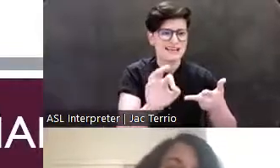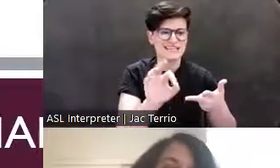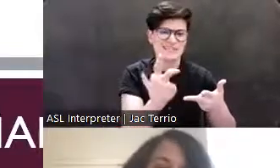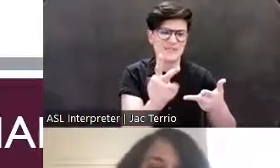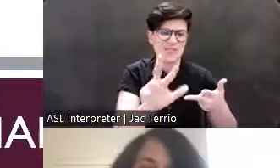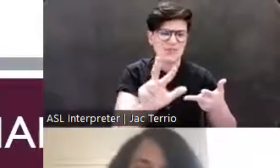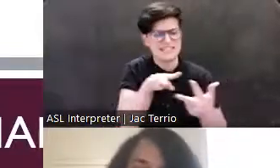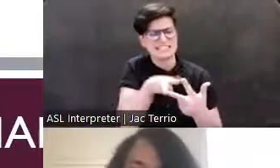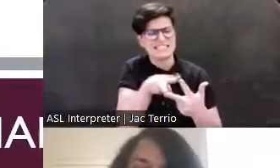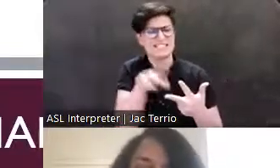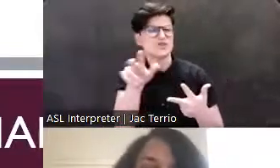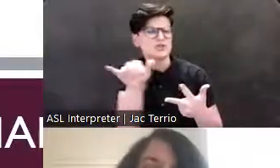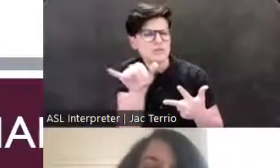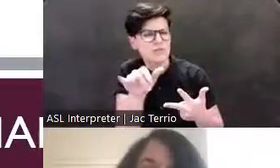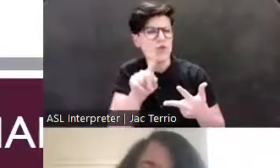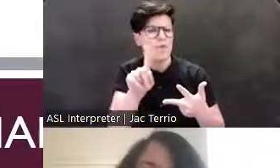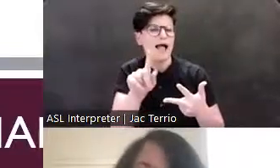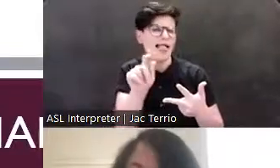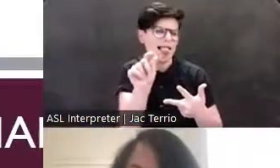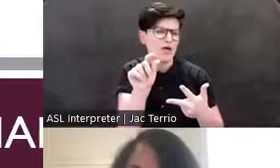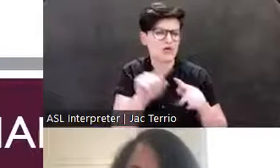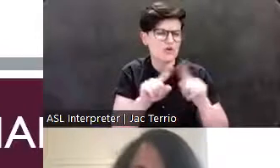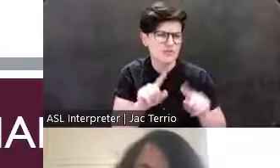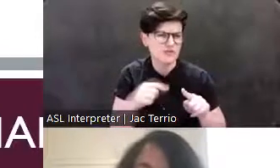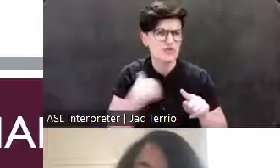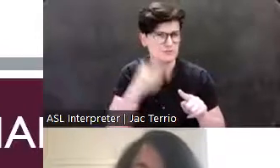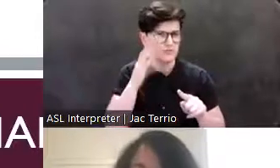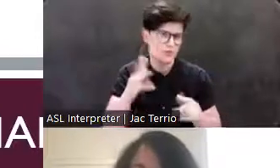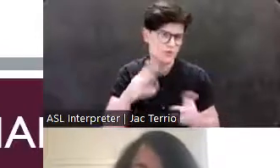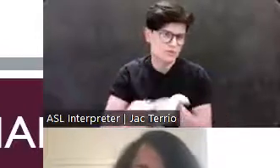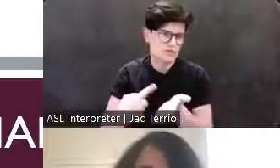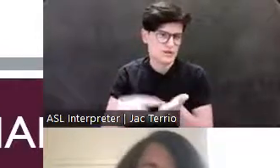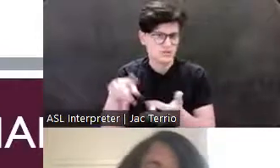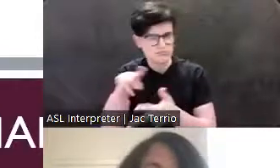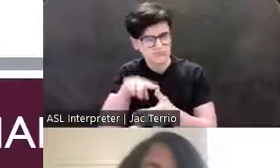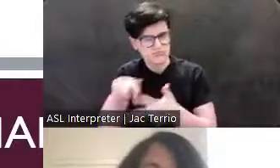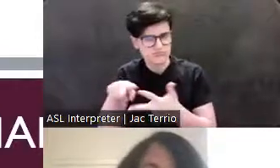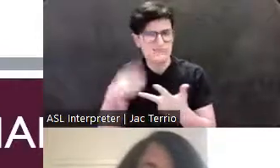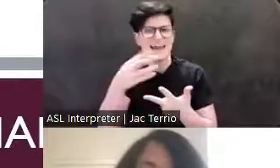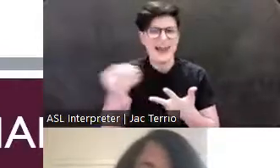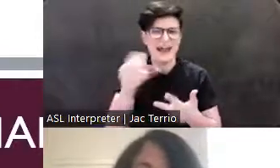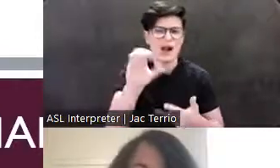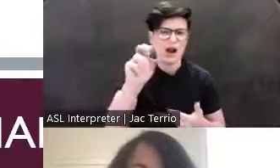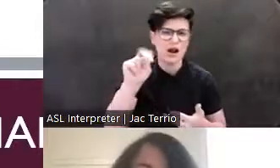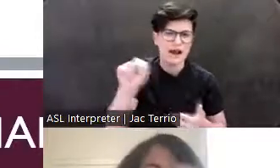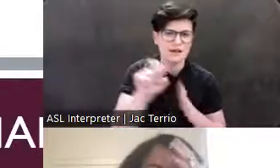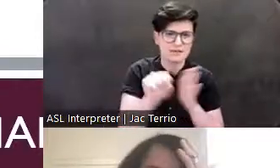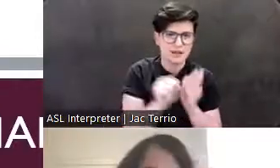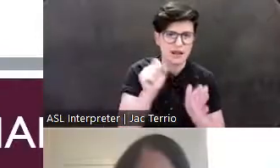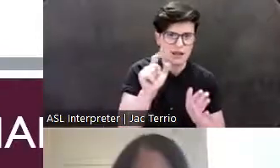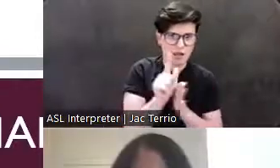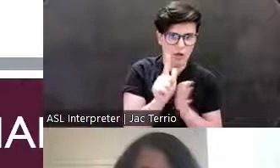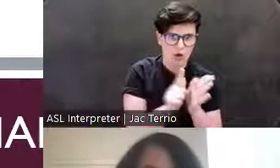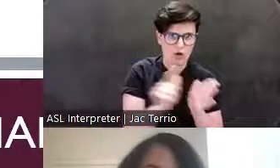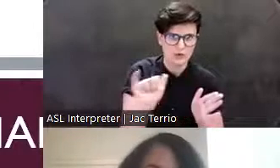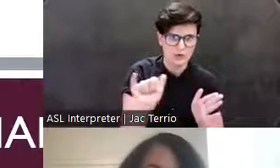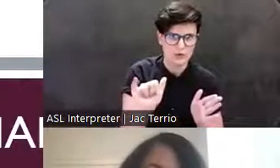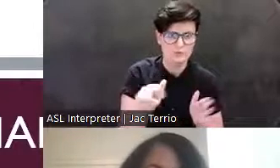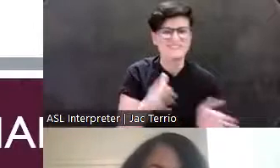We will talk about those briefly along with talking about Connecticut state law.